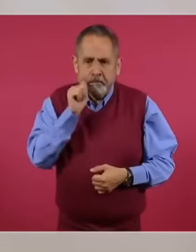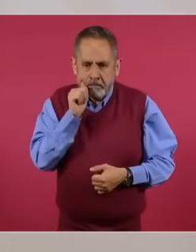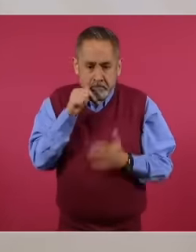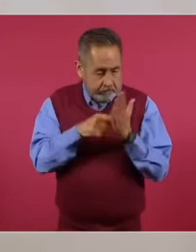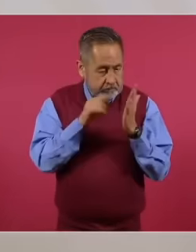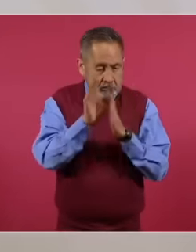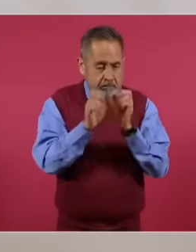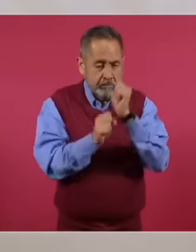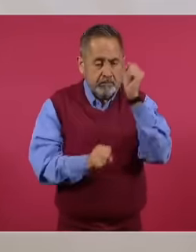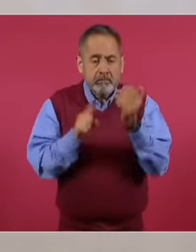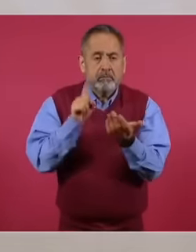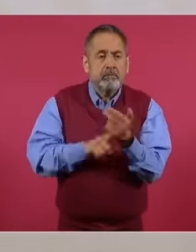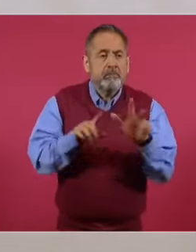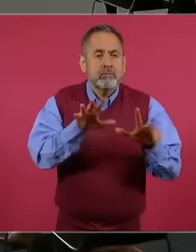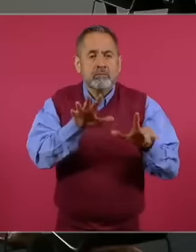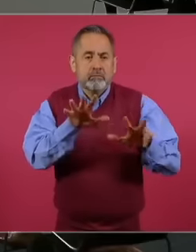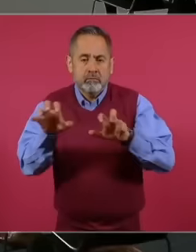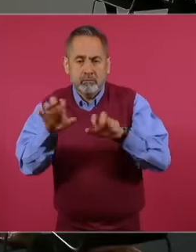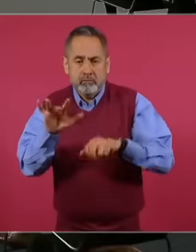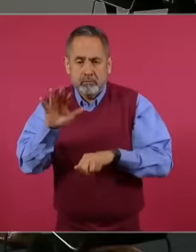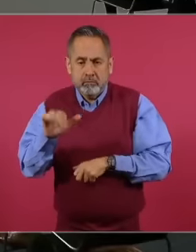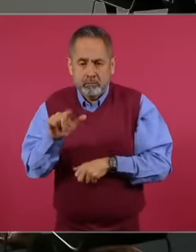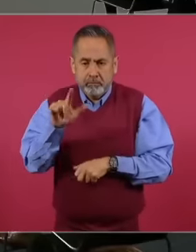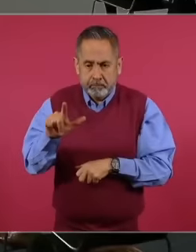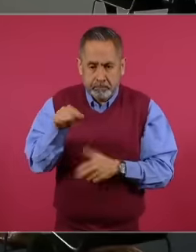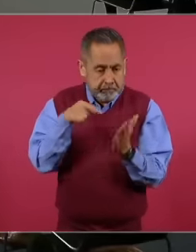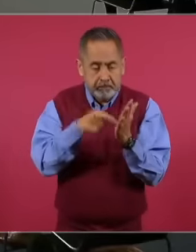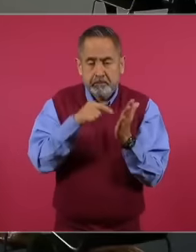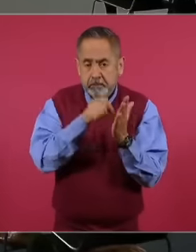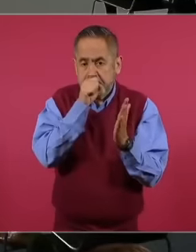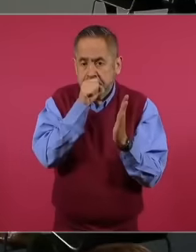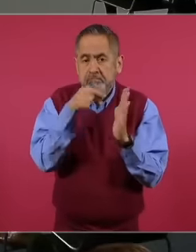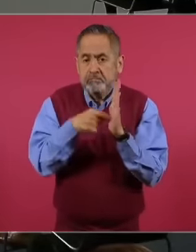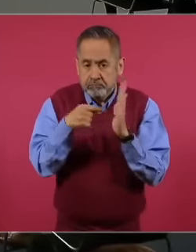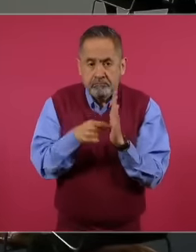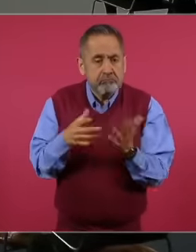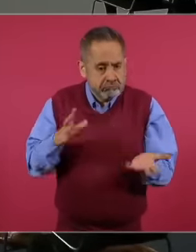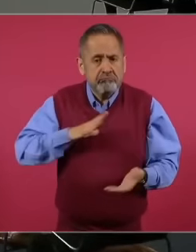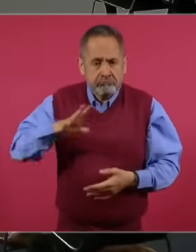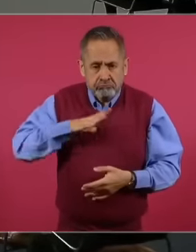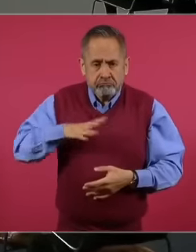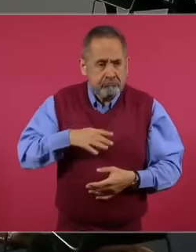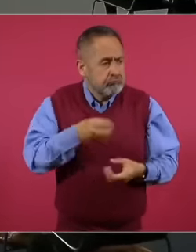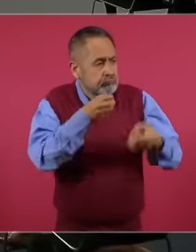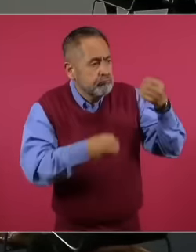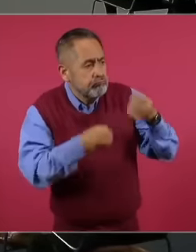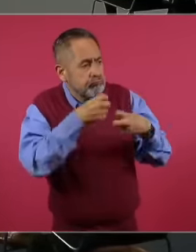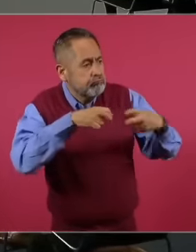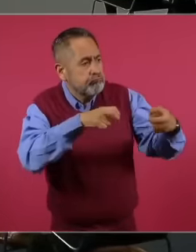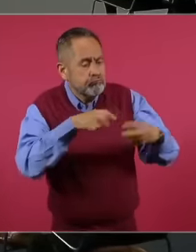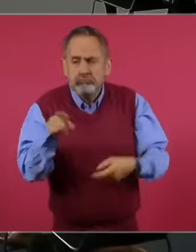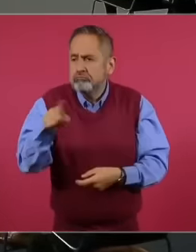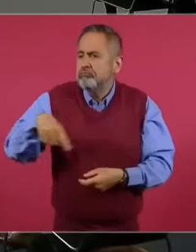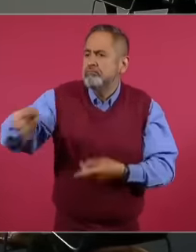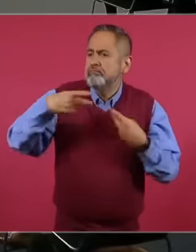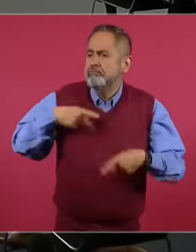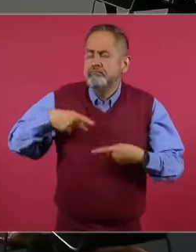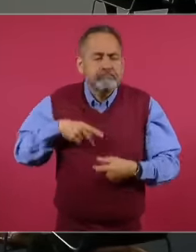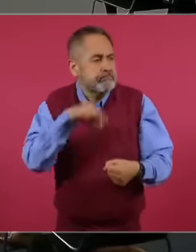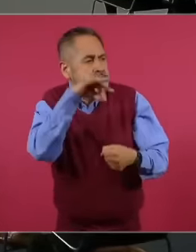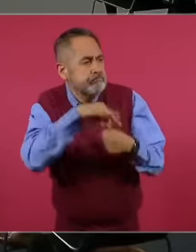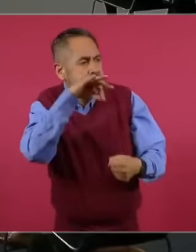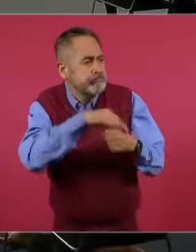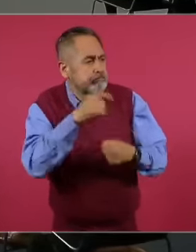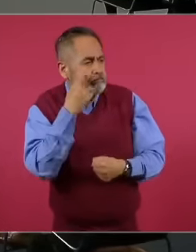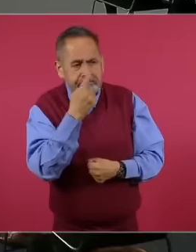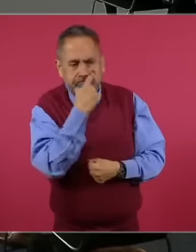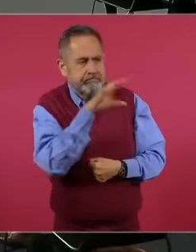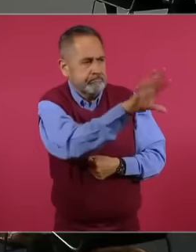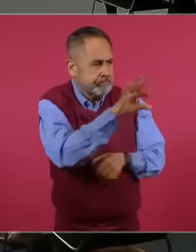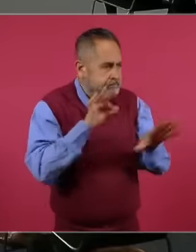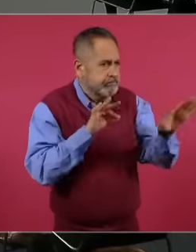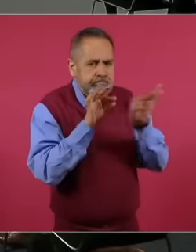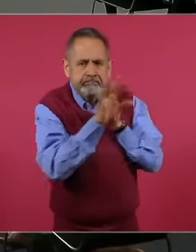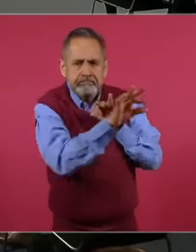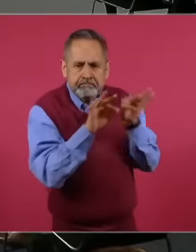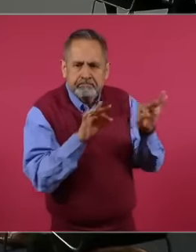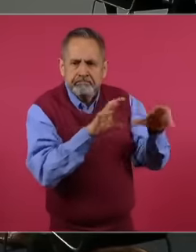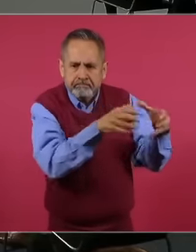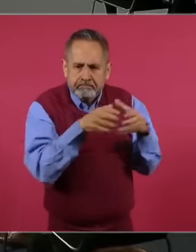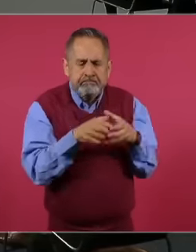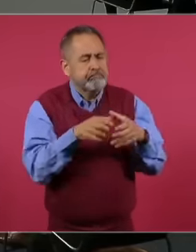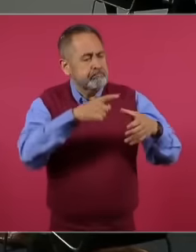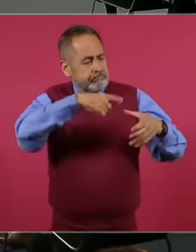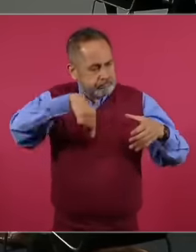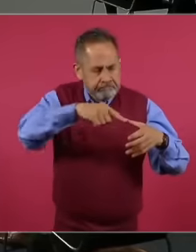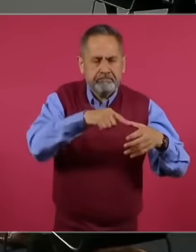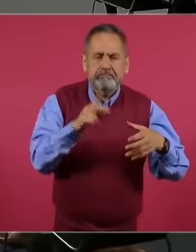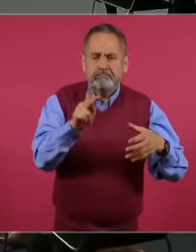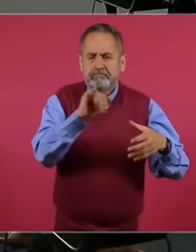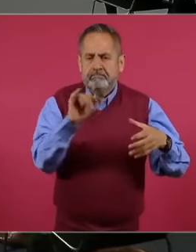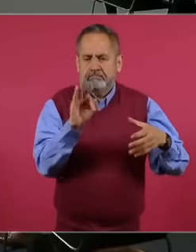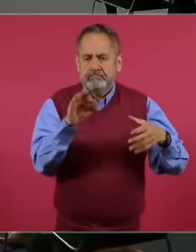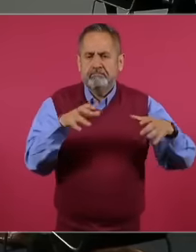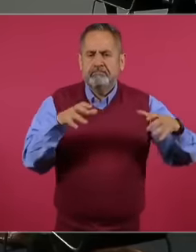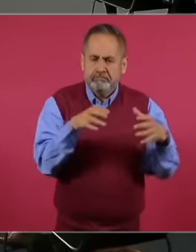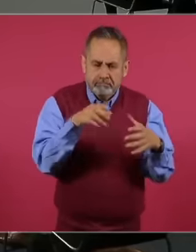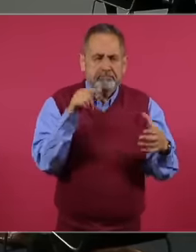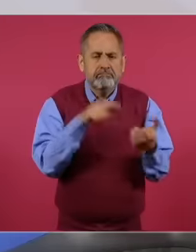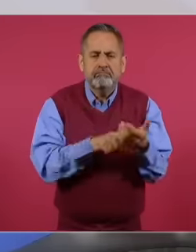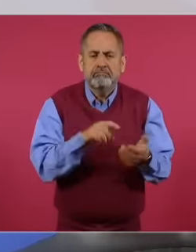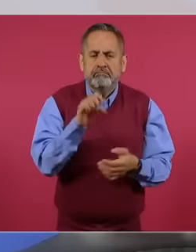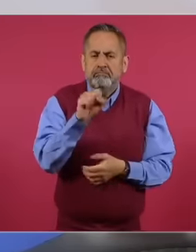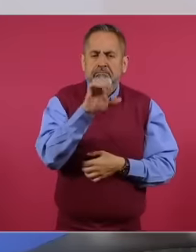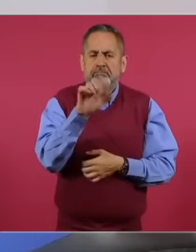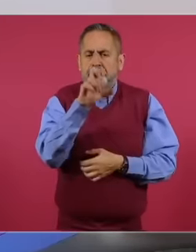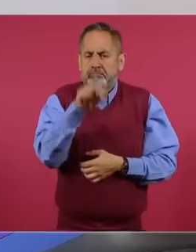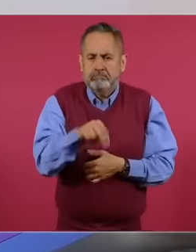1857, the ministers, the judges, the members of the supreme court of